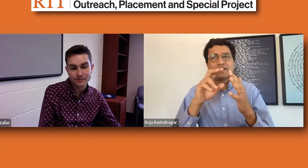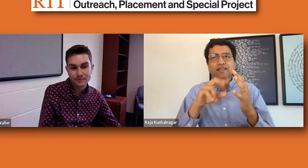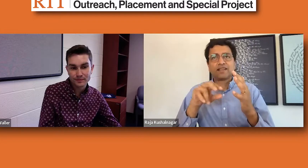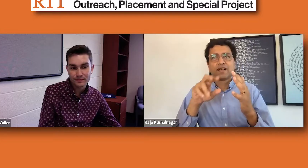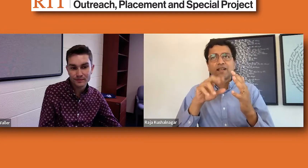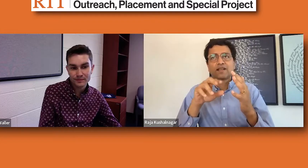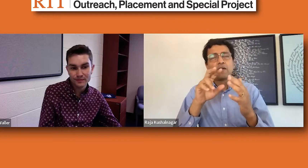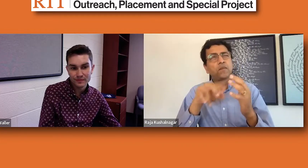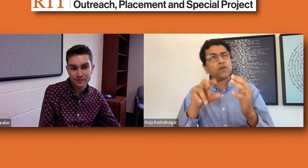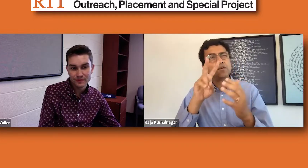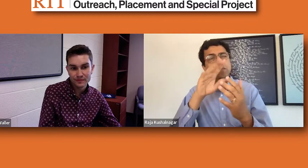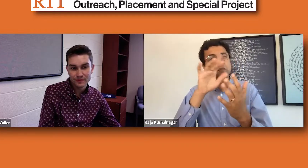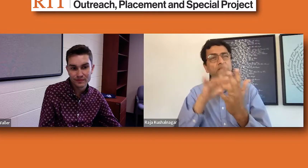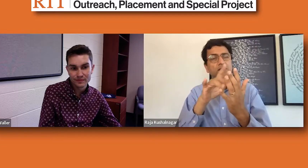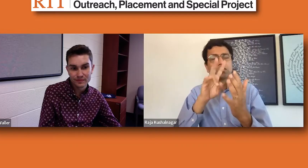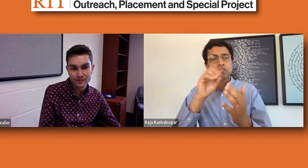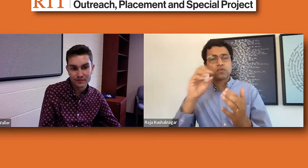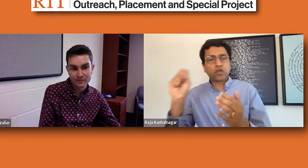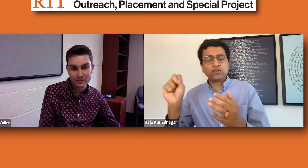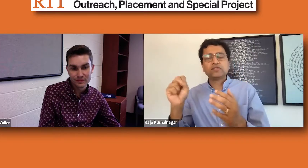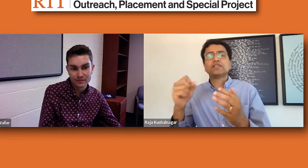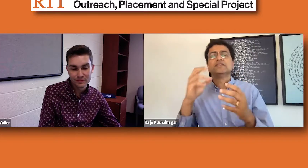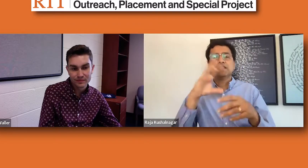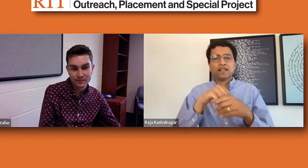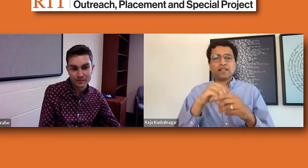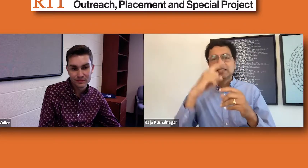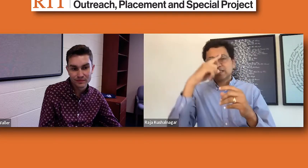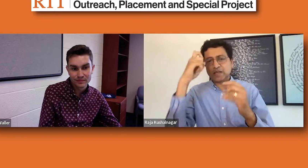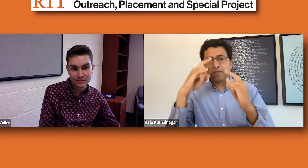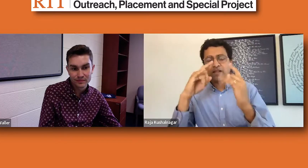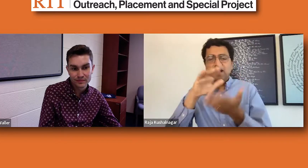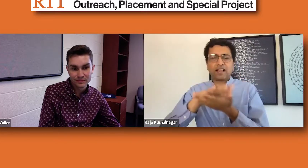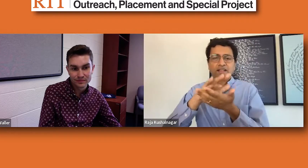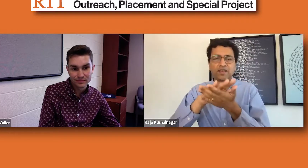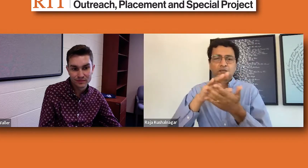of the early 2000s, we started to see more